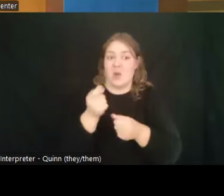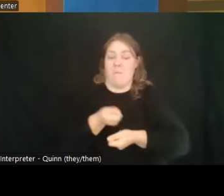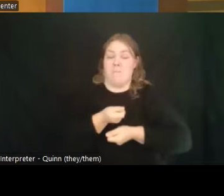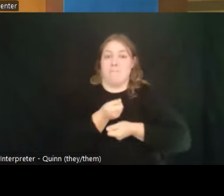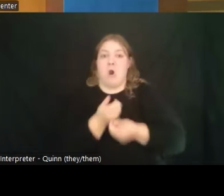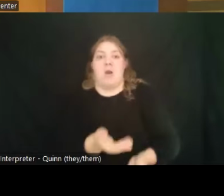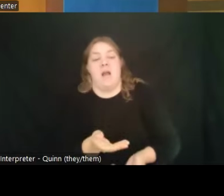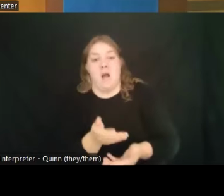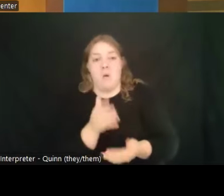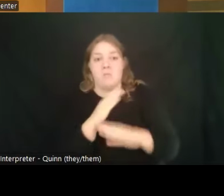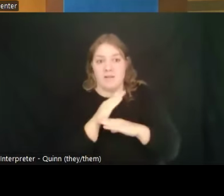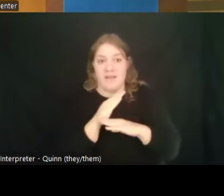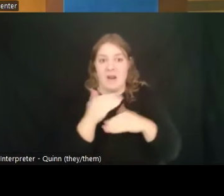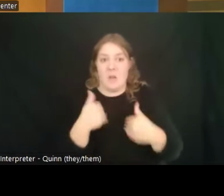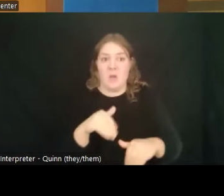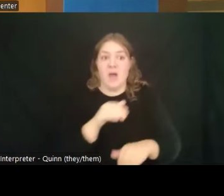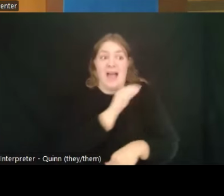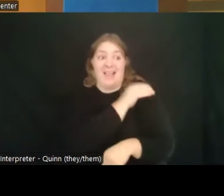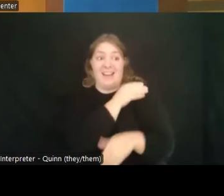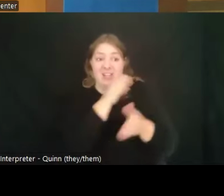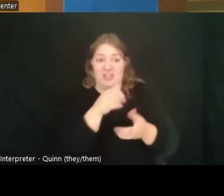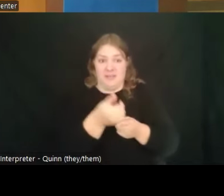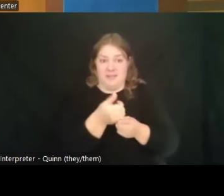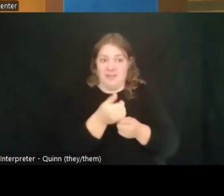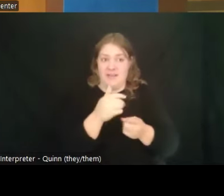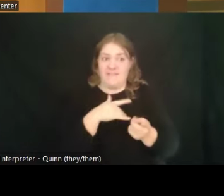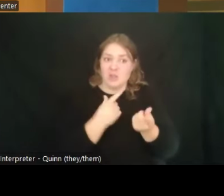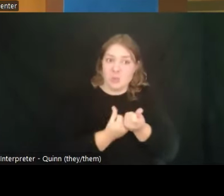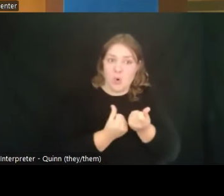making sure that clinicians are feeling supported families are feeling supported